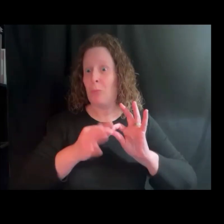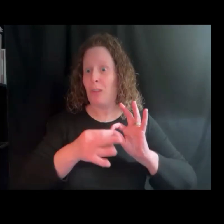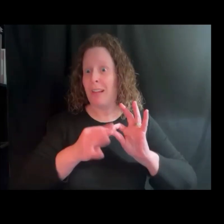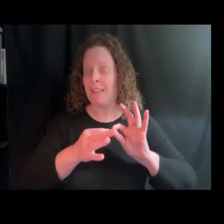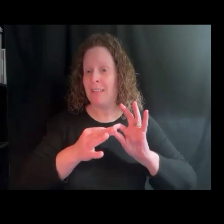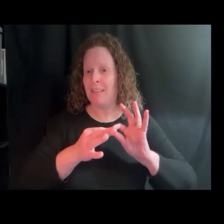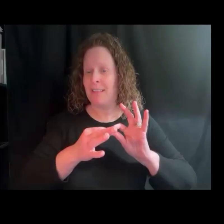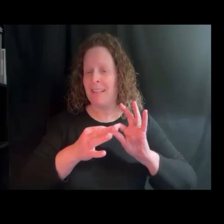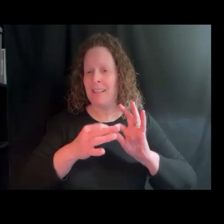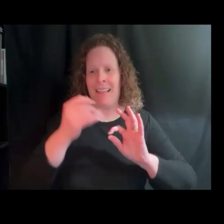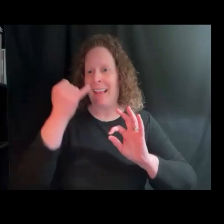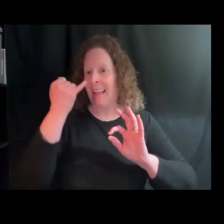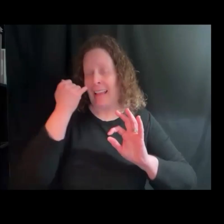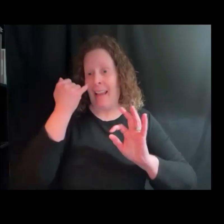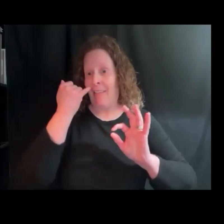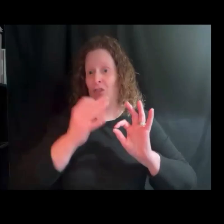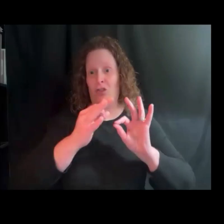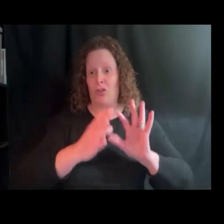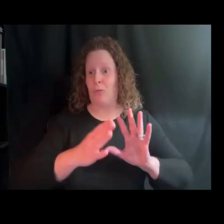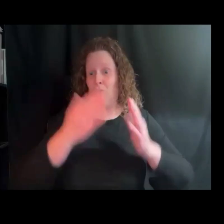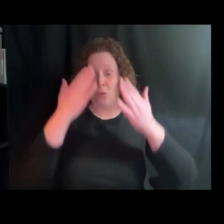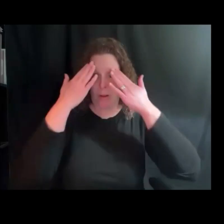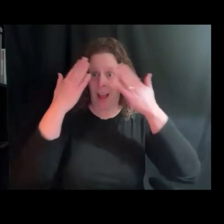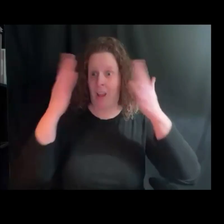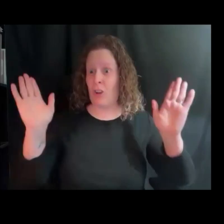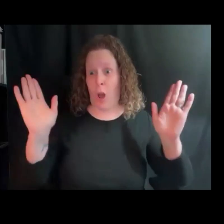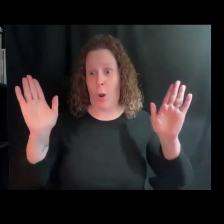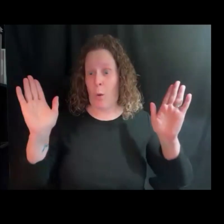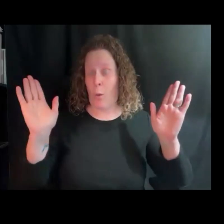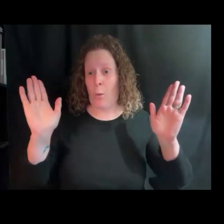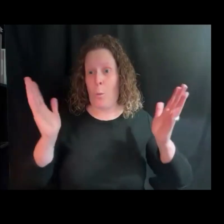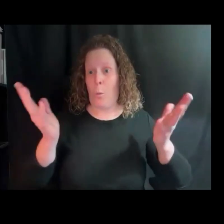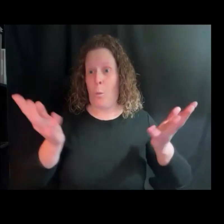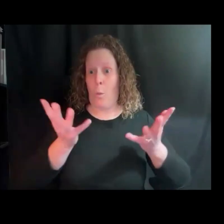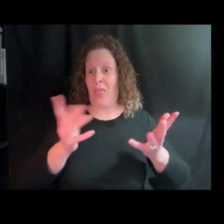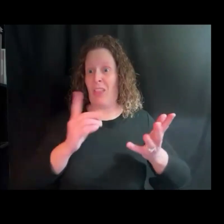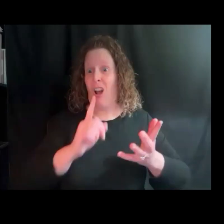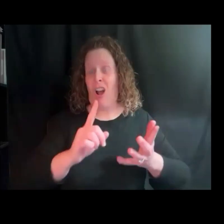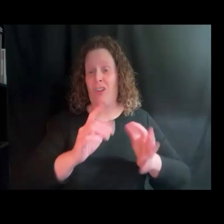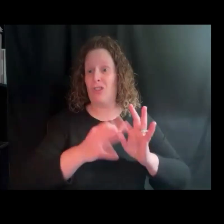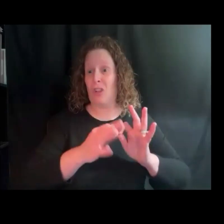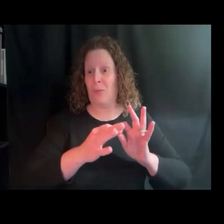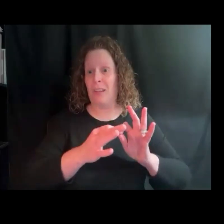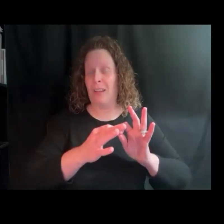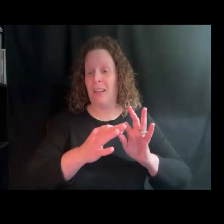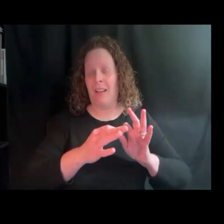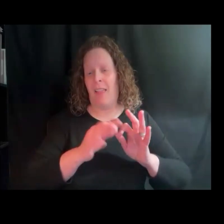much information about this setting as the teacher walks in. If they walk in and they do not